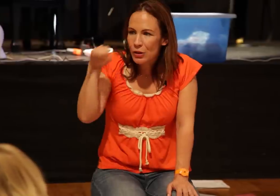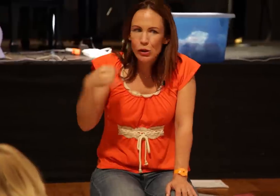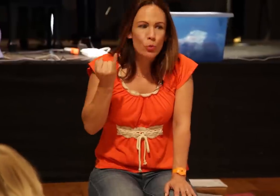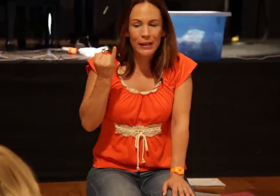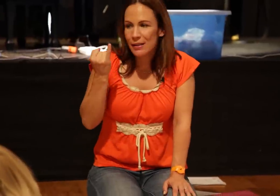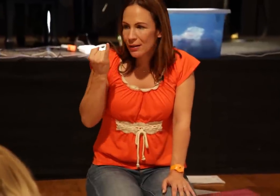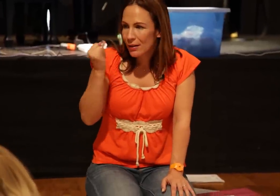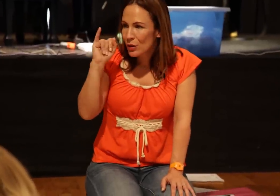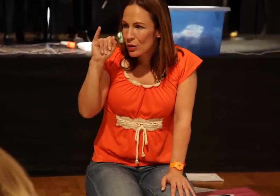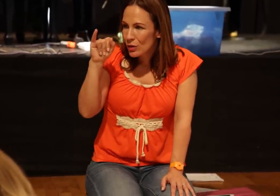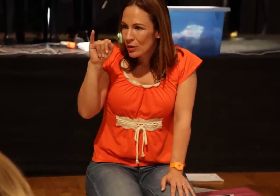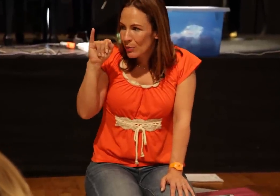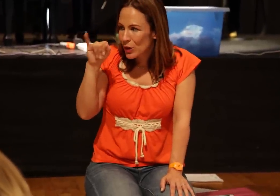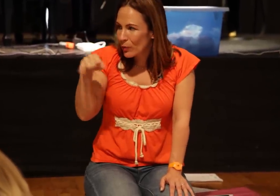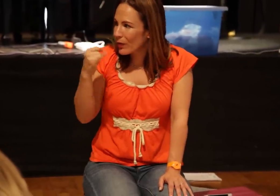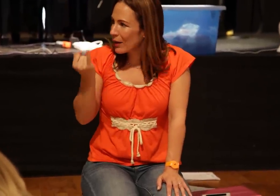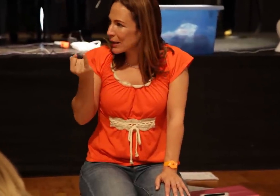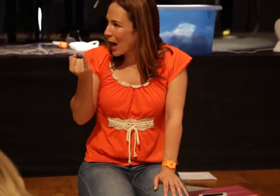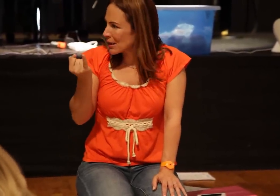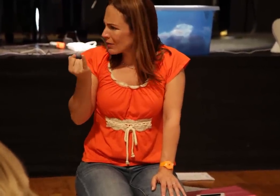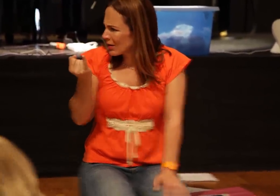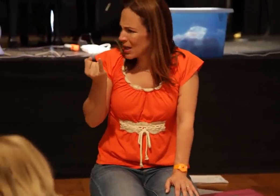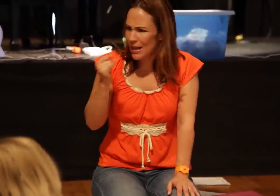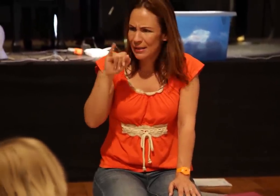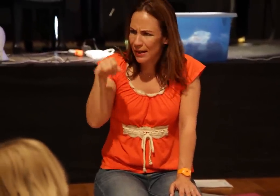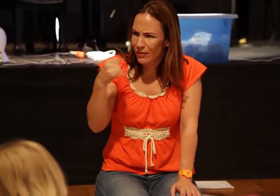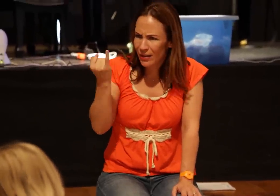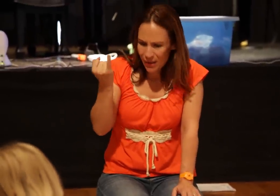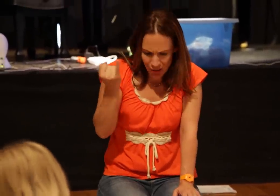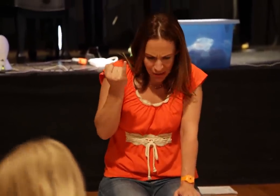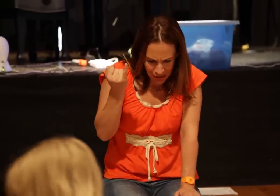And you scoop it. Very nice. Very good.